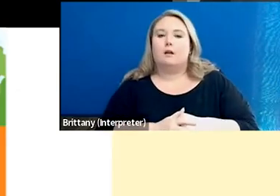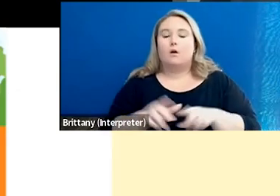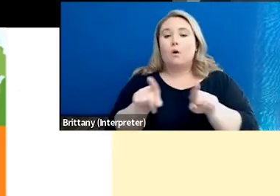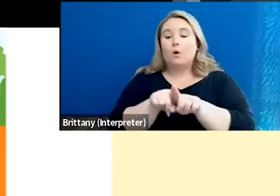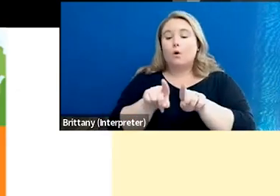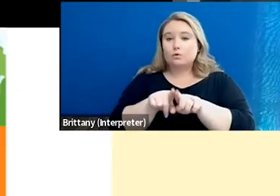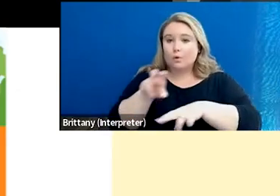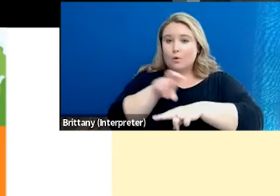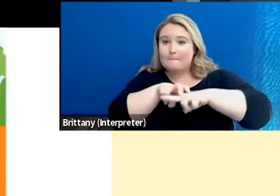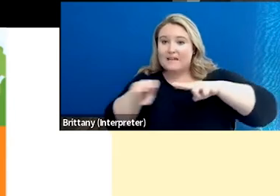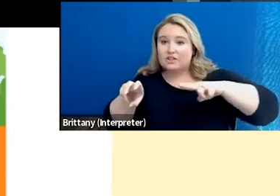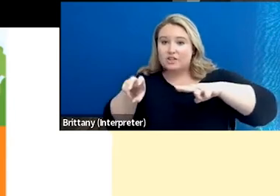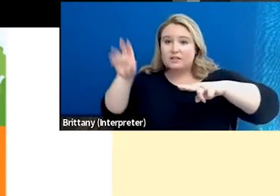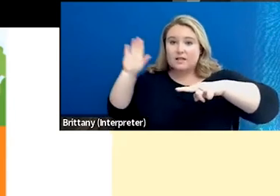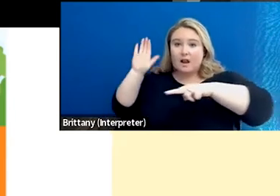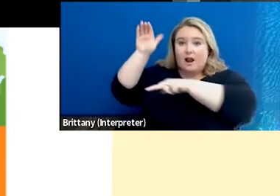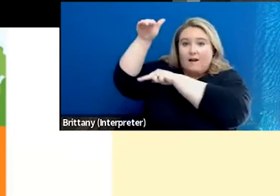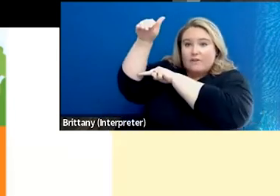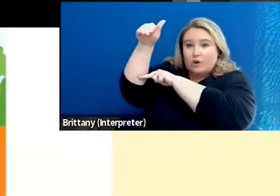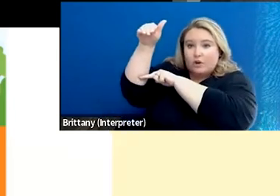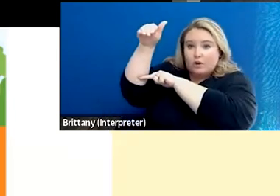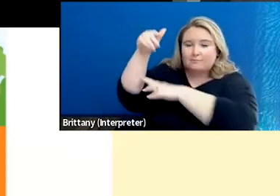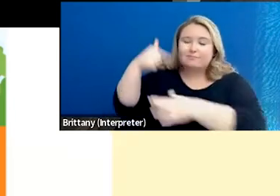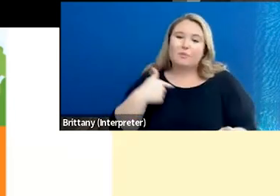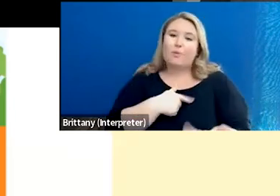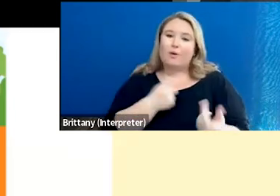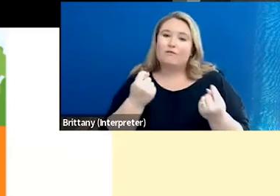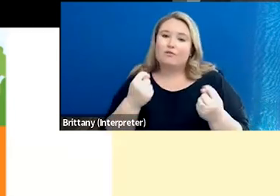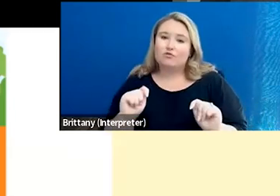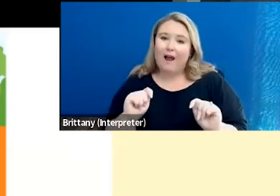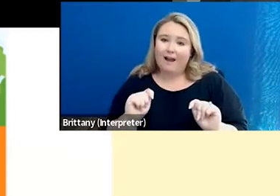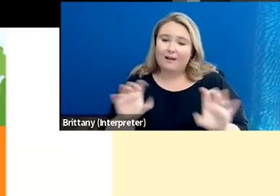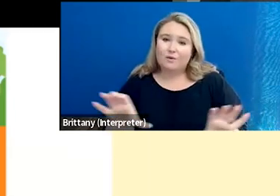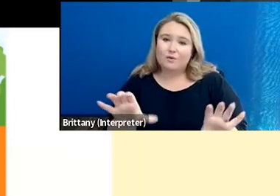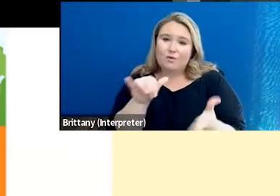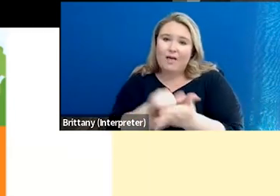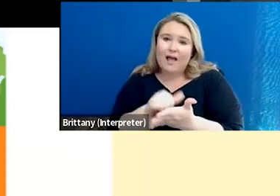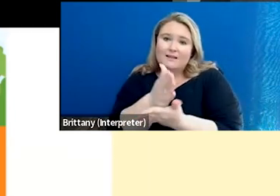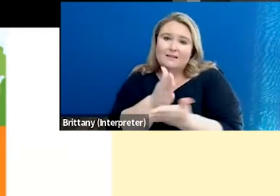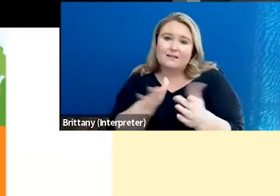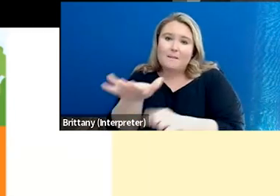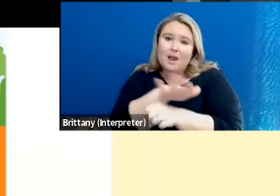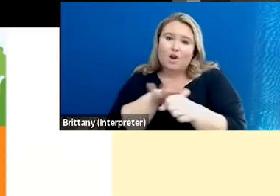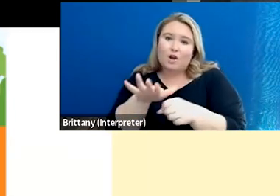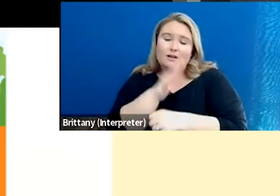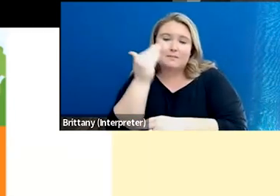we have tried to work on that in some of the municipalities. I do know the ones in Little Havana,